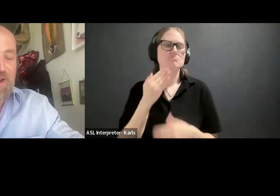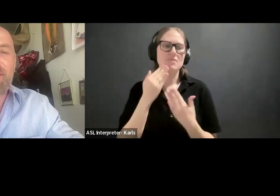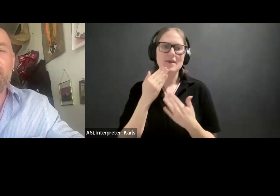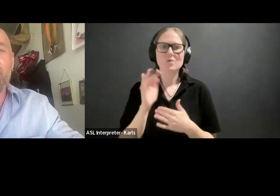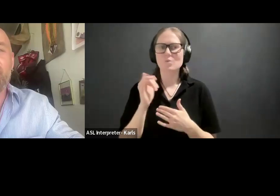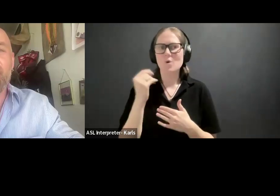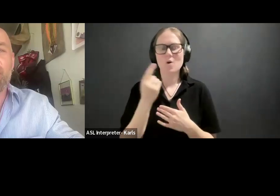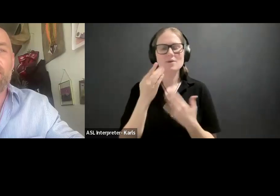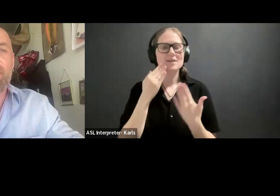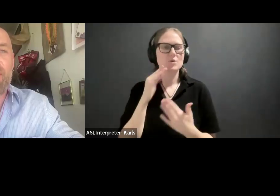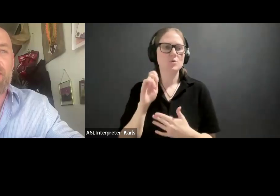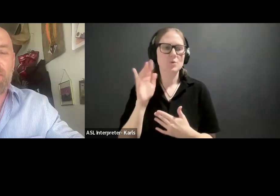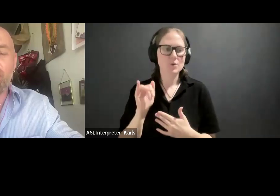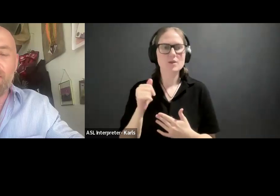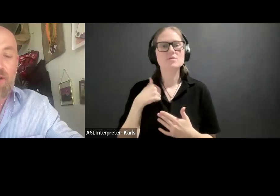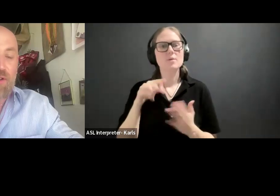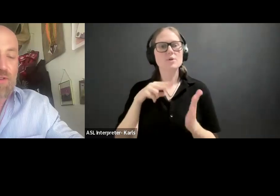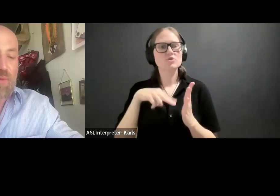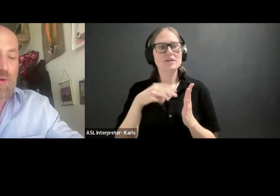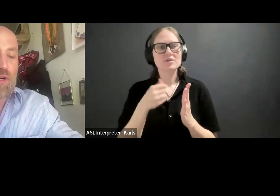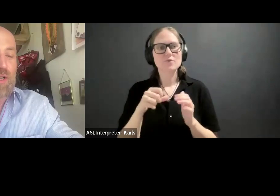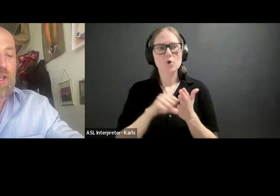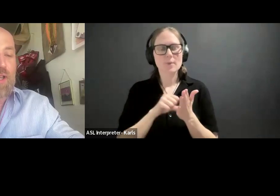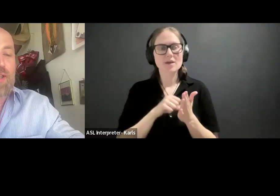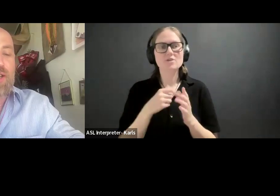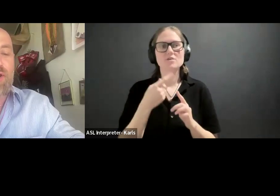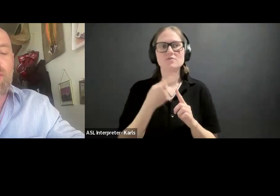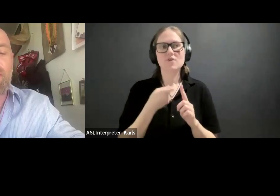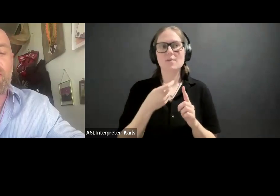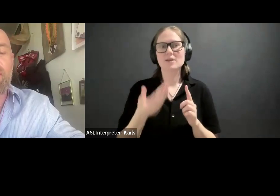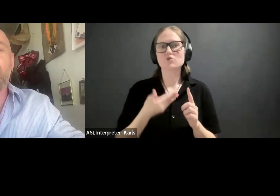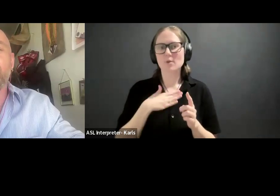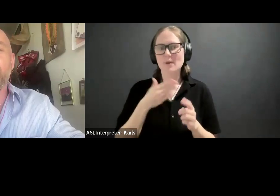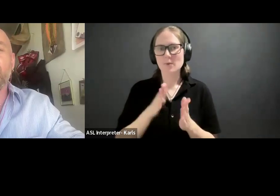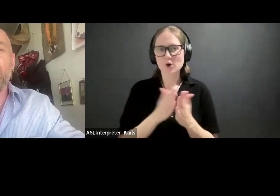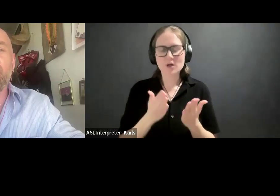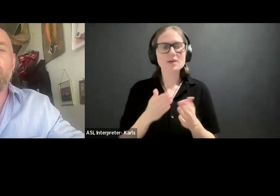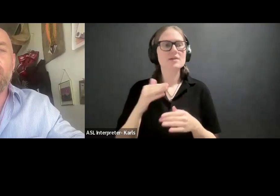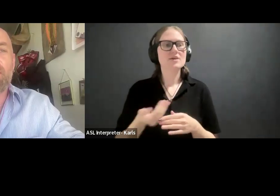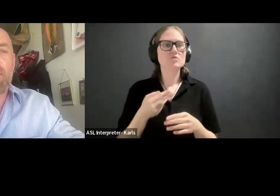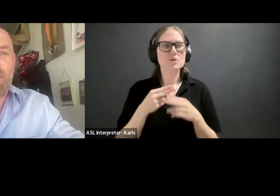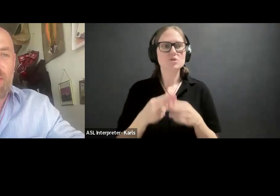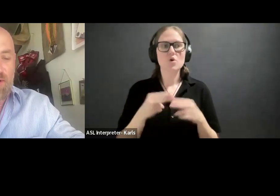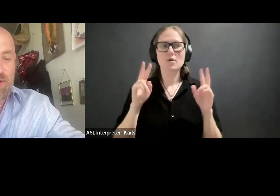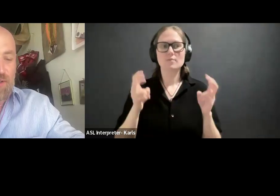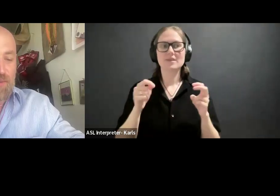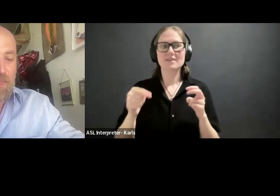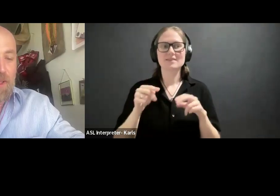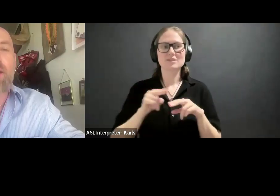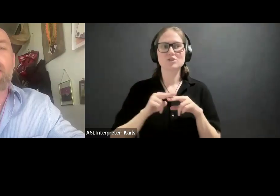So, I'm gonna read a couple of pages from the intro to my book. The intro is called, This train is bound for glory holes.